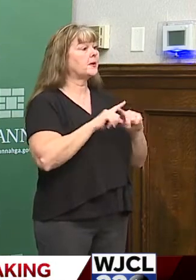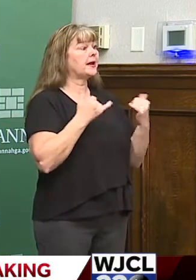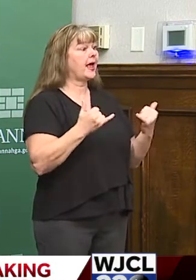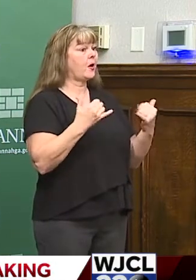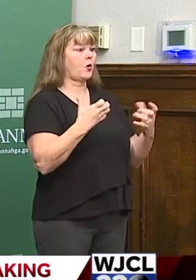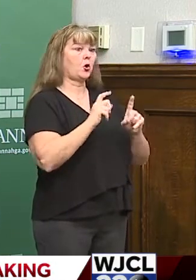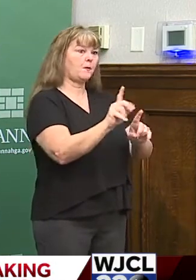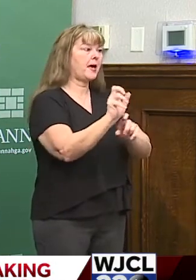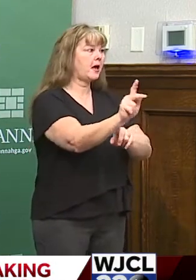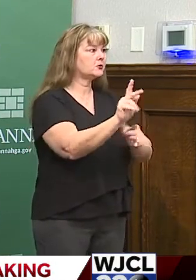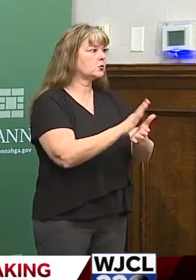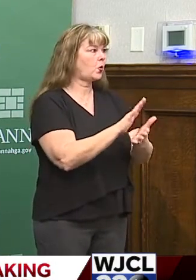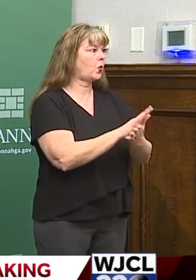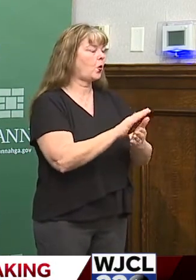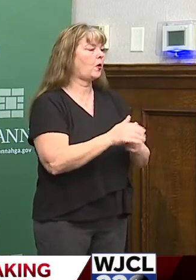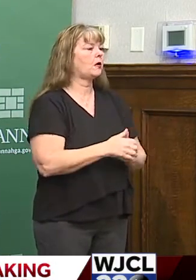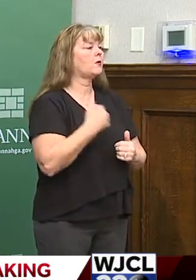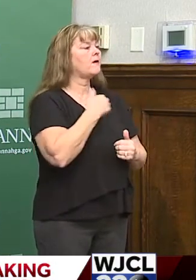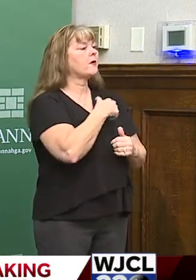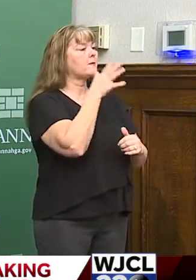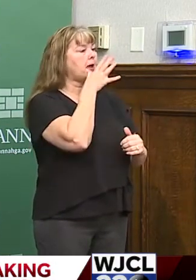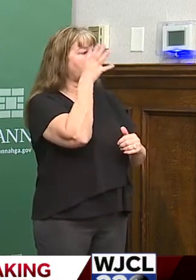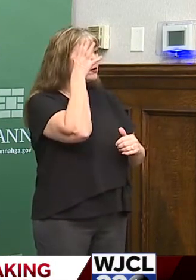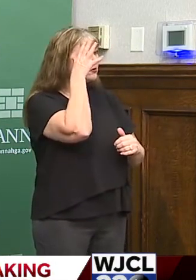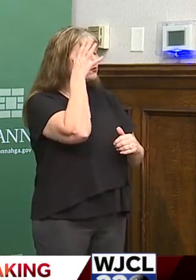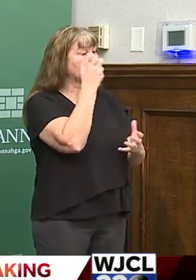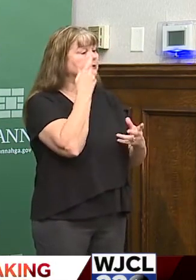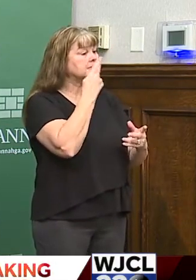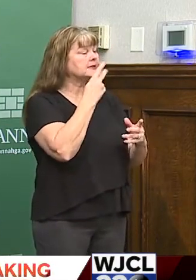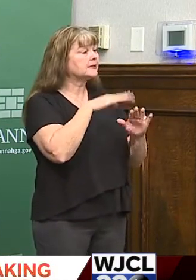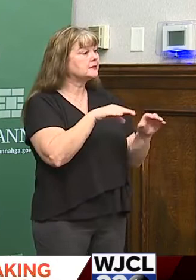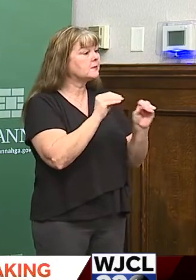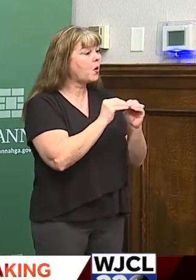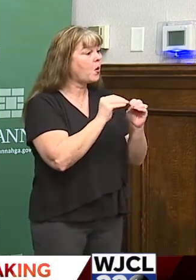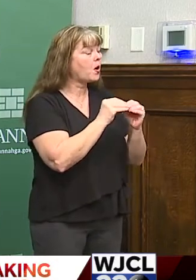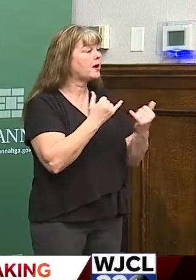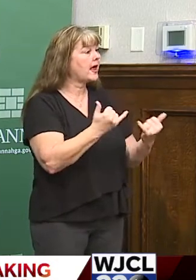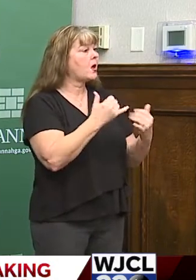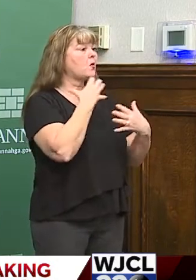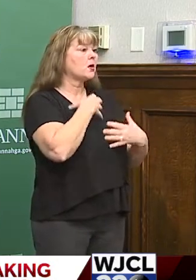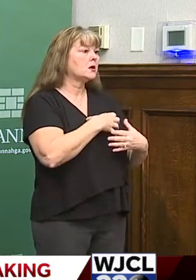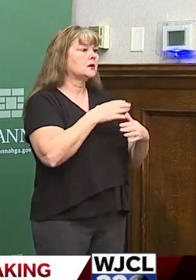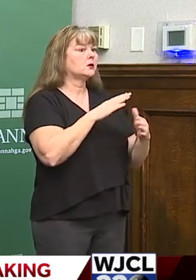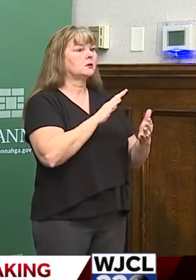WE HAVE YOUNG PEOPLE WHO COULDN'T WAIT TO GET OUT OF SCHOOL BUT NOW CAN'T WAIT TO GET BACK TO SCHOOL.